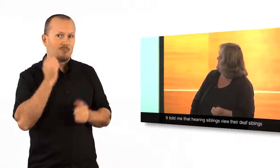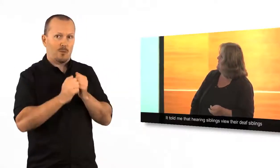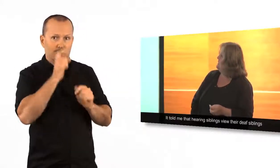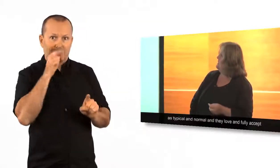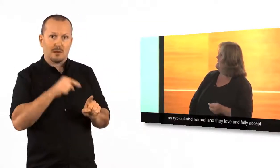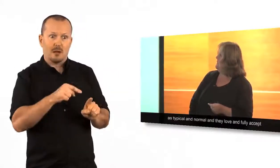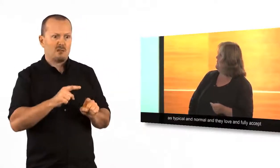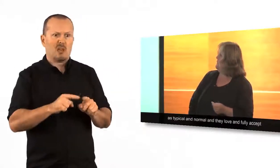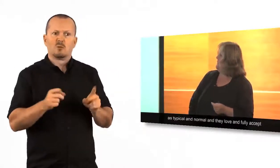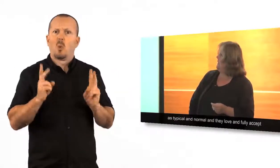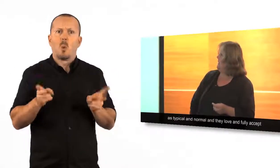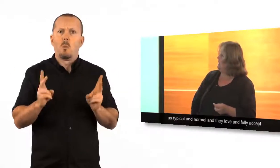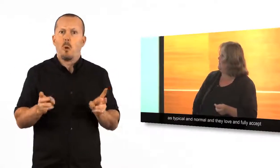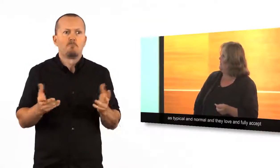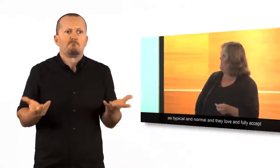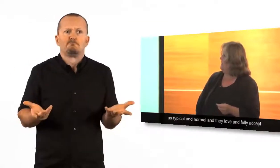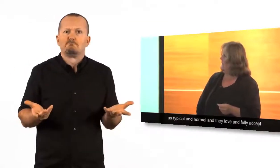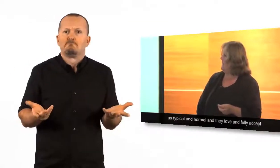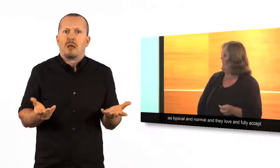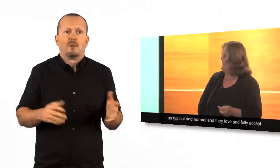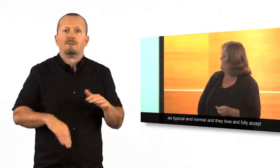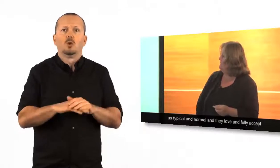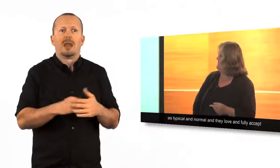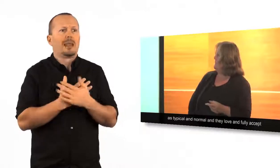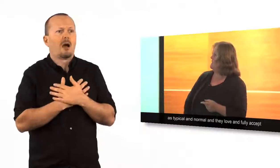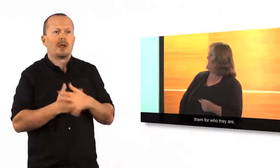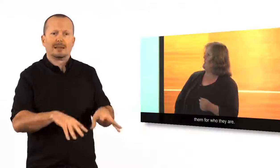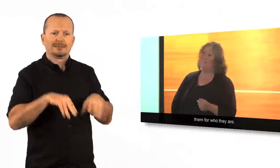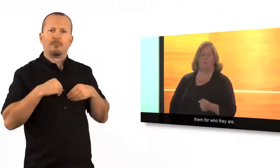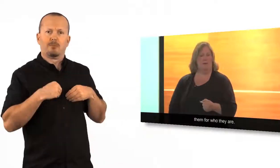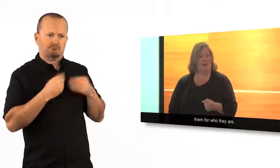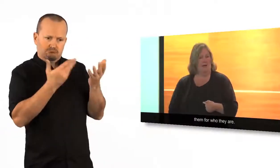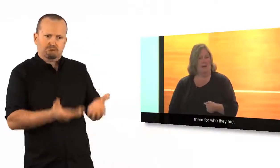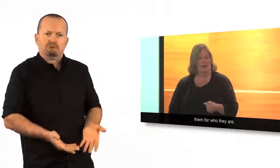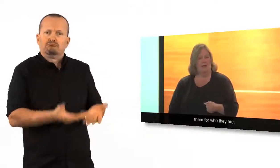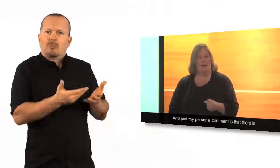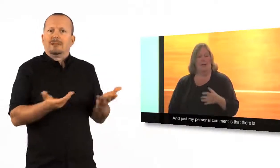Deaf siblings typical and normal and they love and fully accept them for who they are